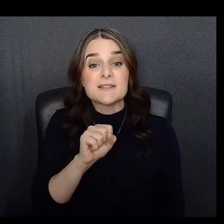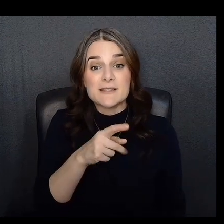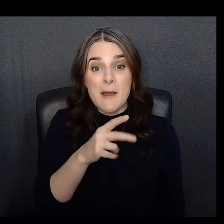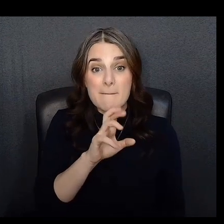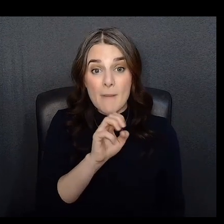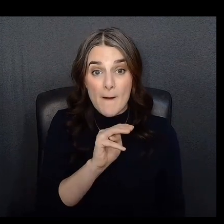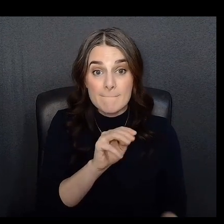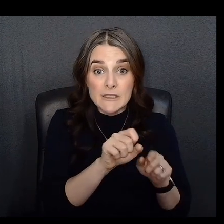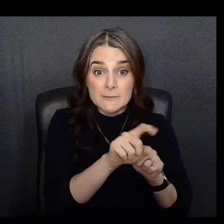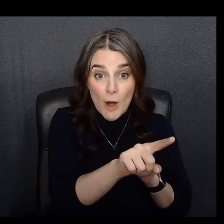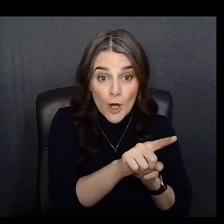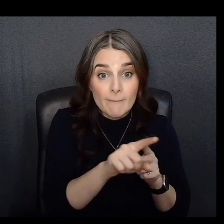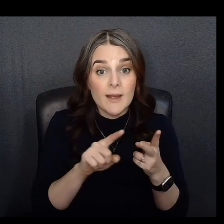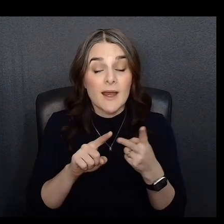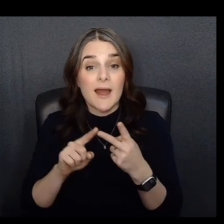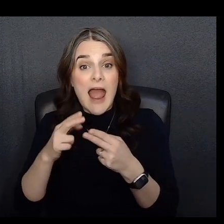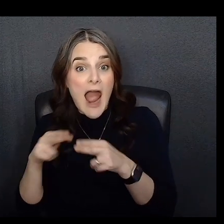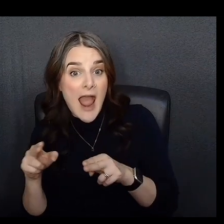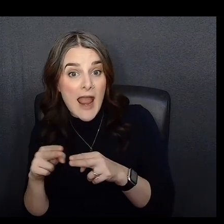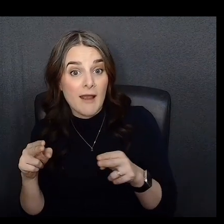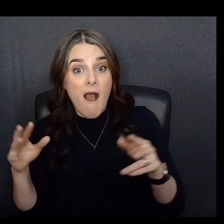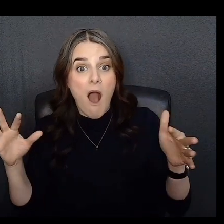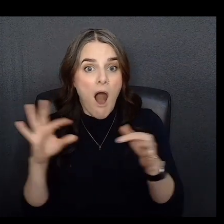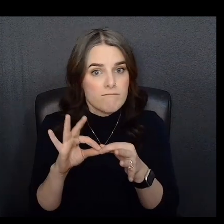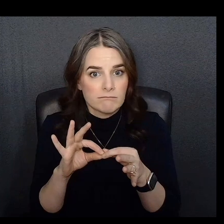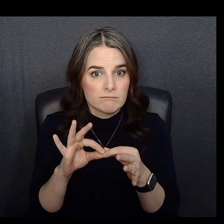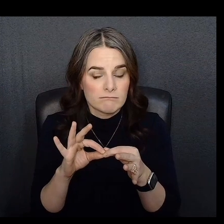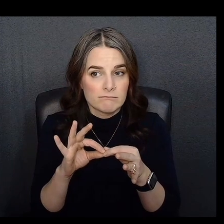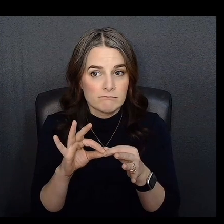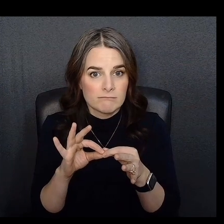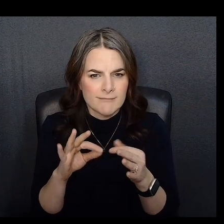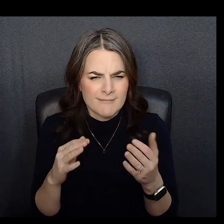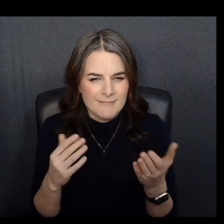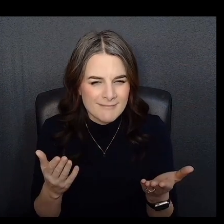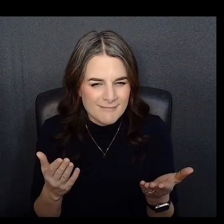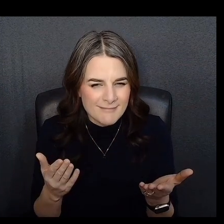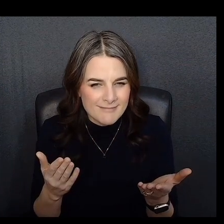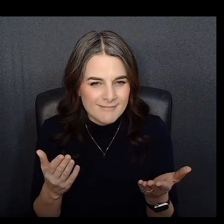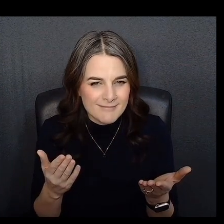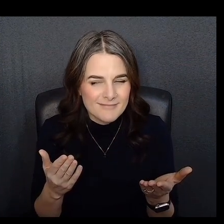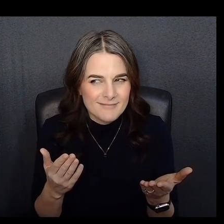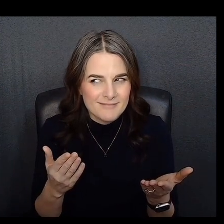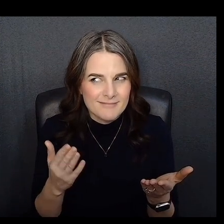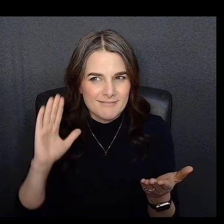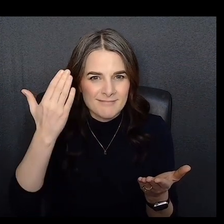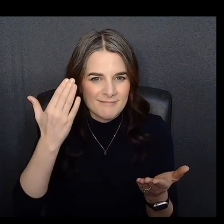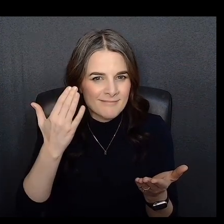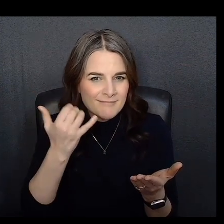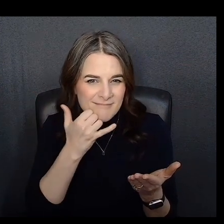And I thought to myself, that doesn't sound right. And then I saw the worksheet, and it had a cute little picture